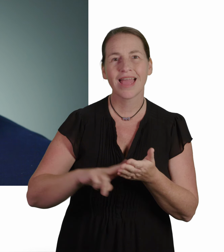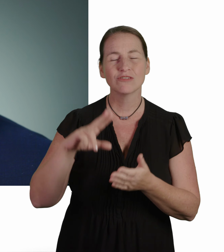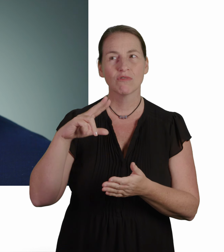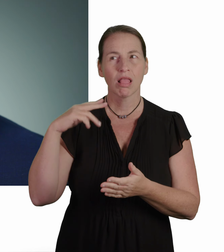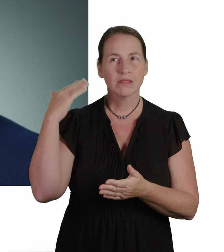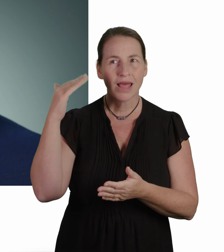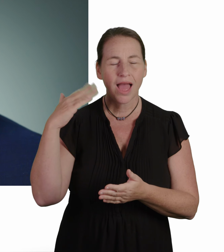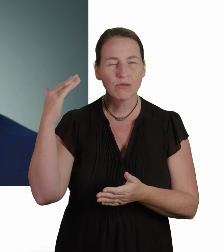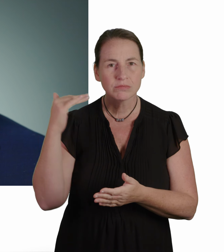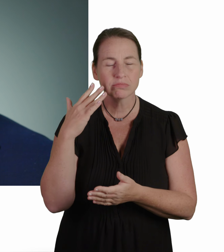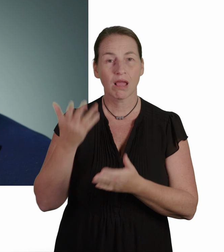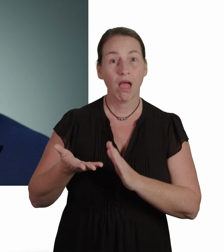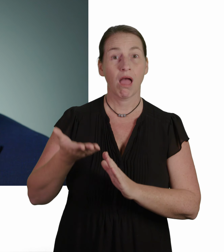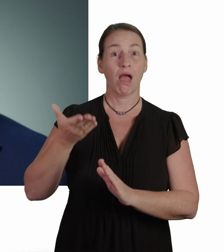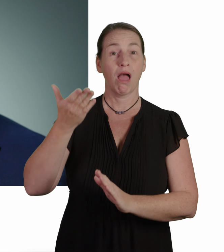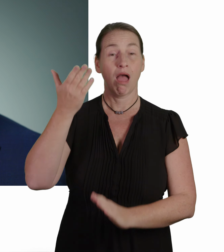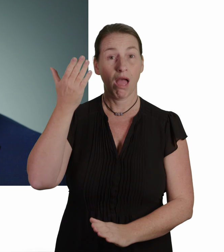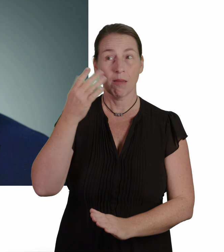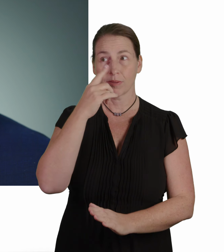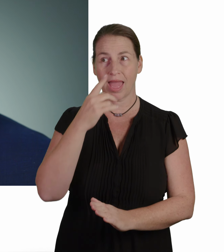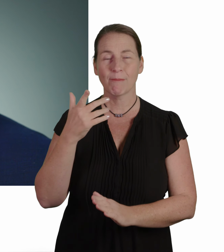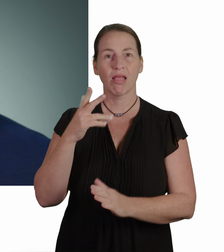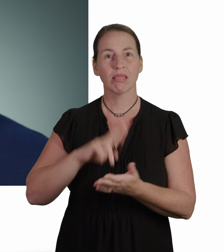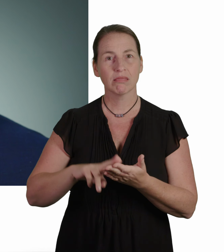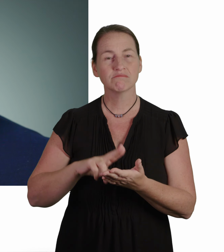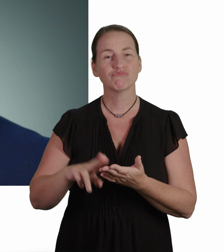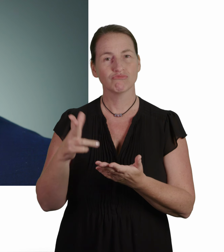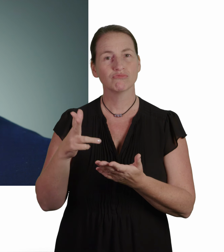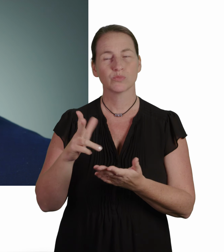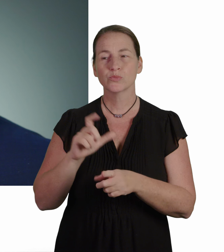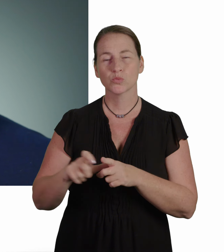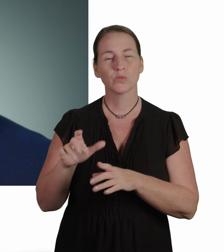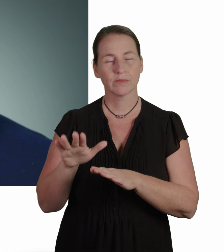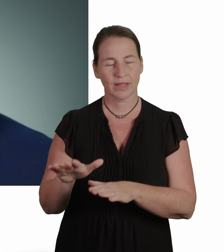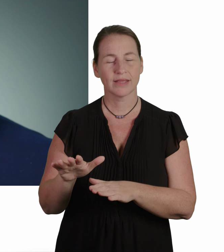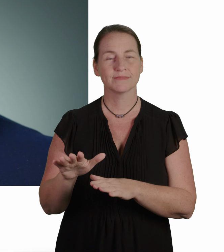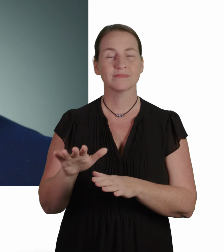sound and enable someone to hear natural acoustic sound we will generally do that.